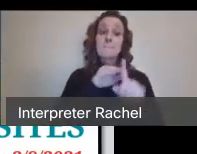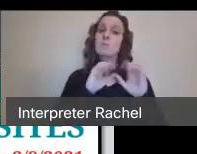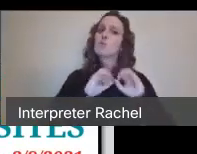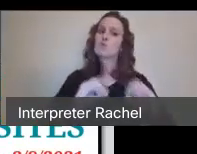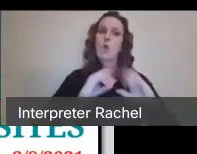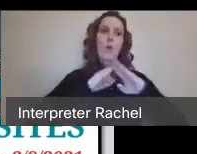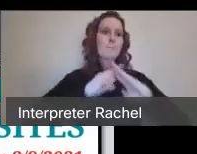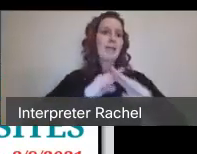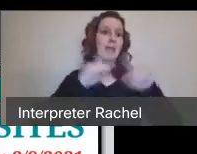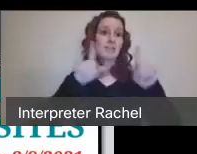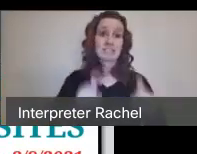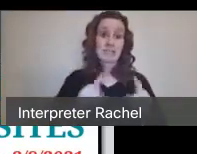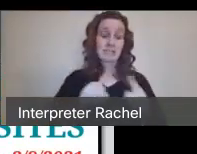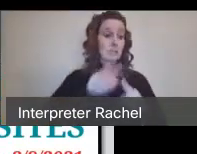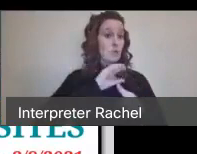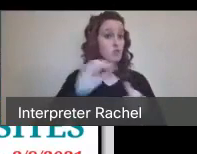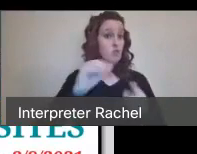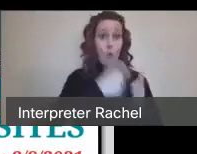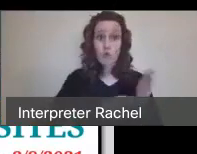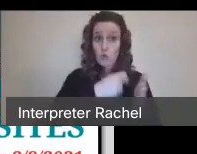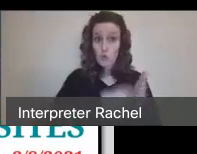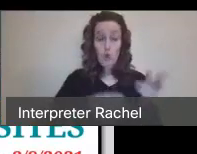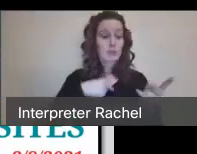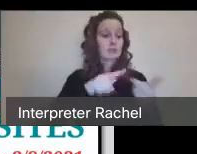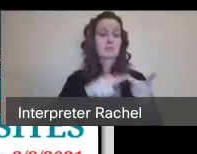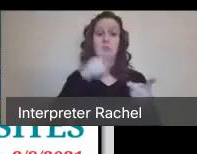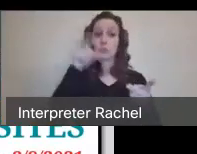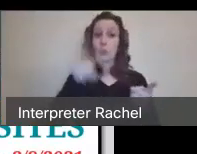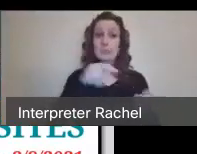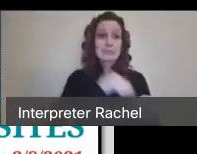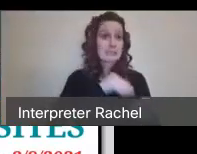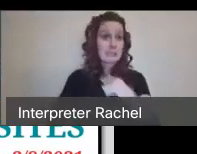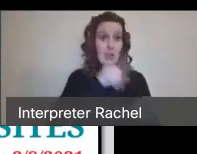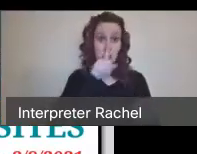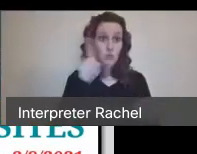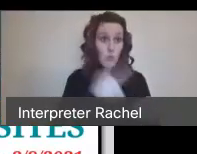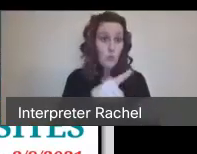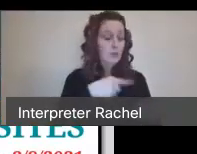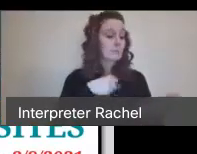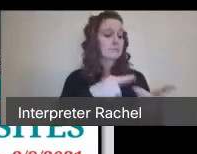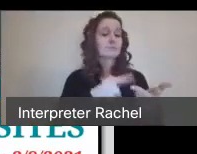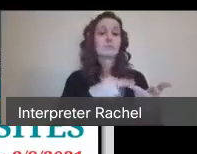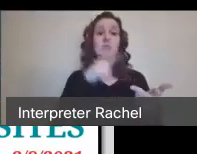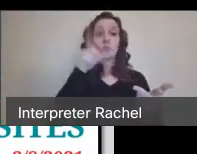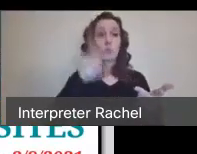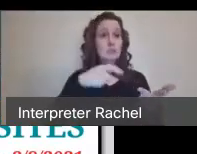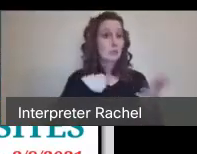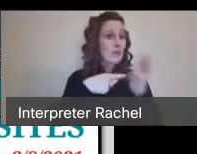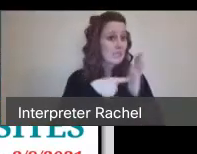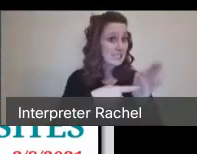is no cost, you do not need a doctor's order, you do not need to have symptoms, you do not need to have